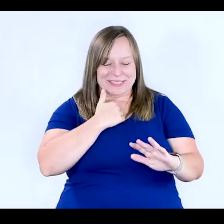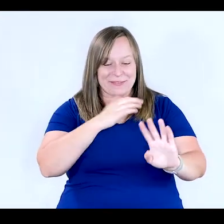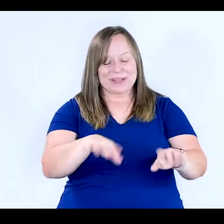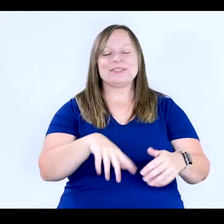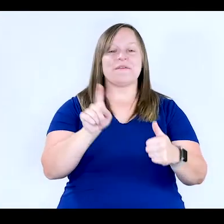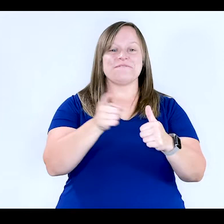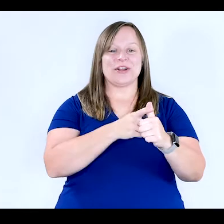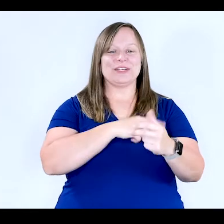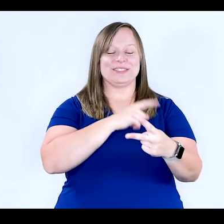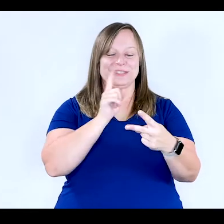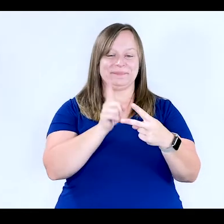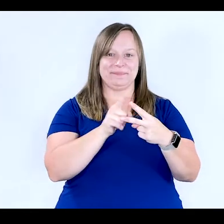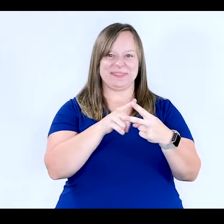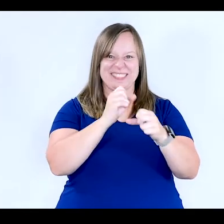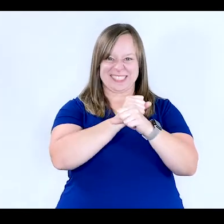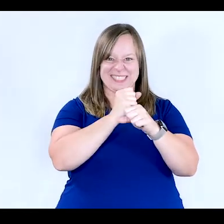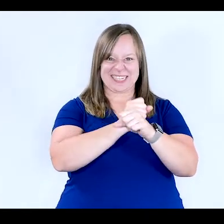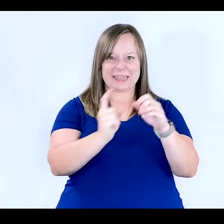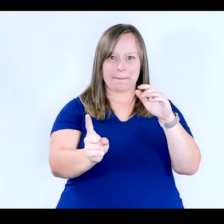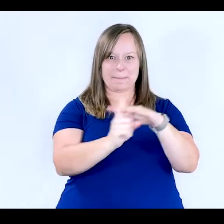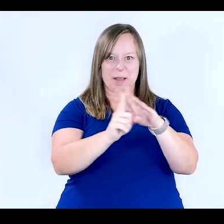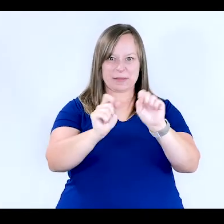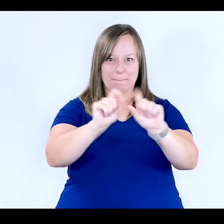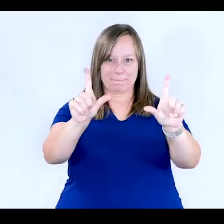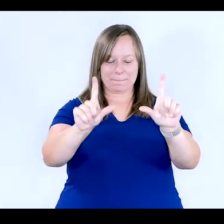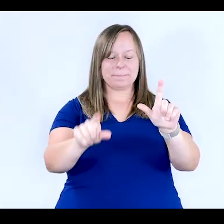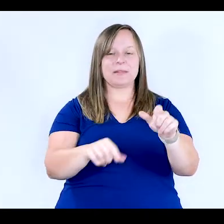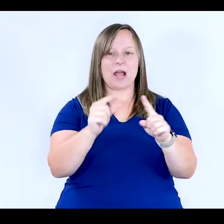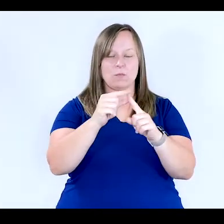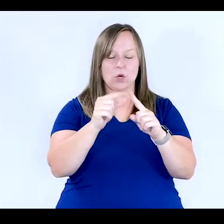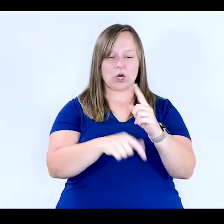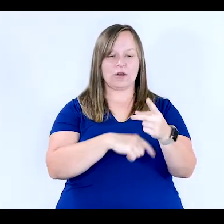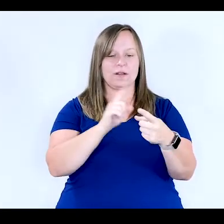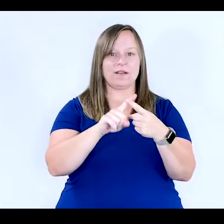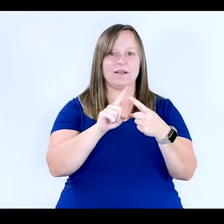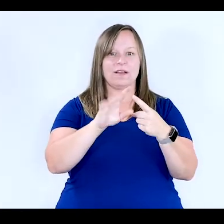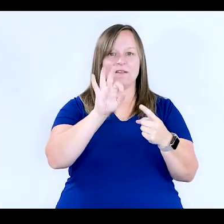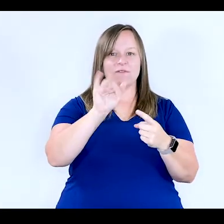So the first readability statistic that comes up on Microsoft Word is the Flesch